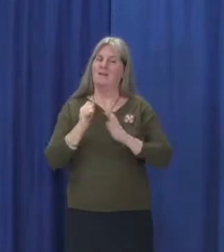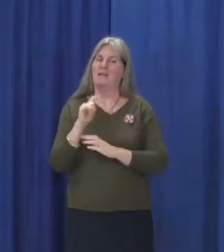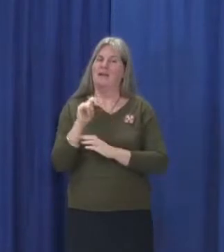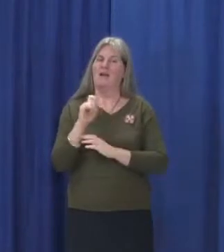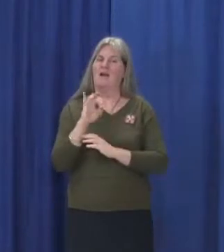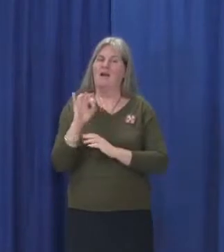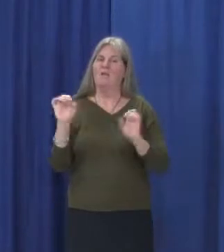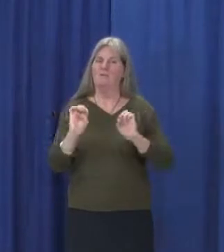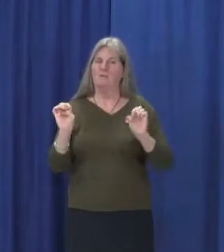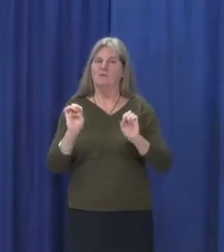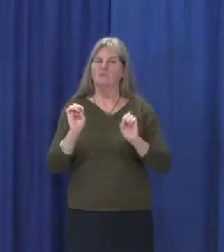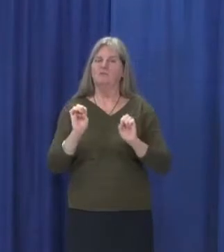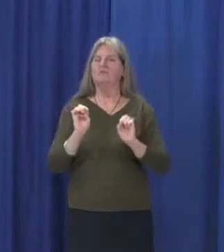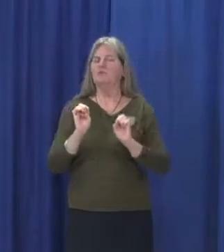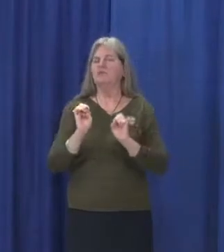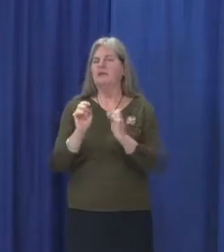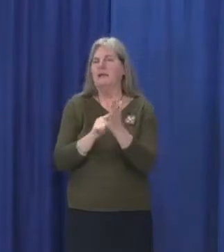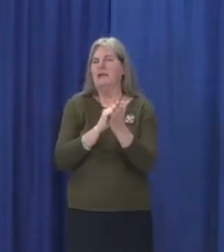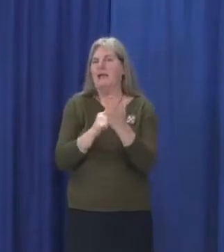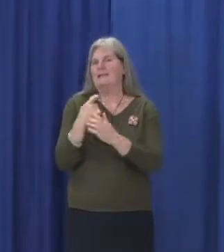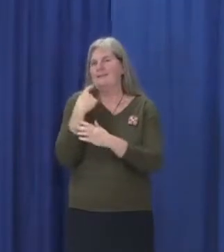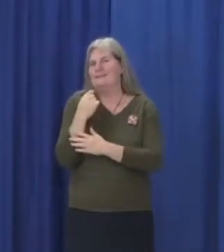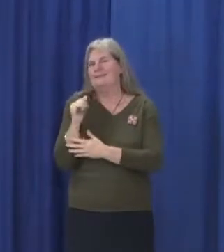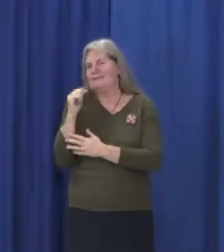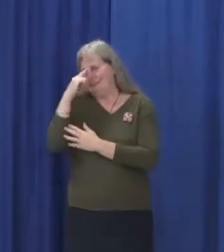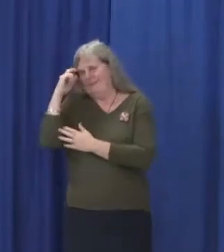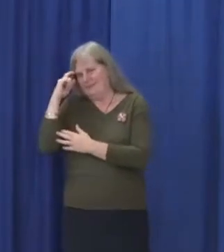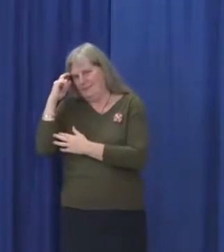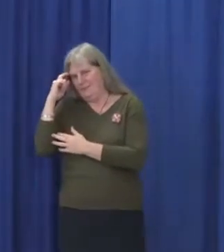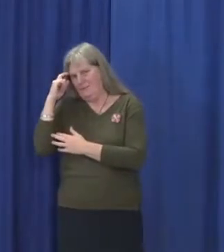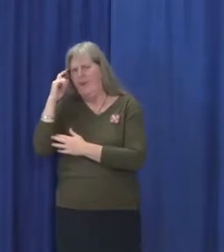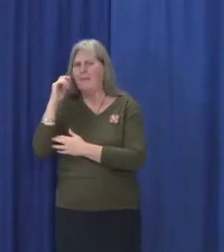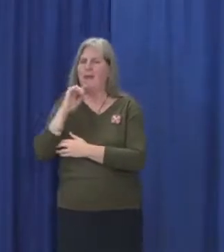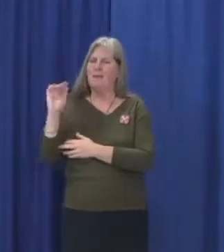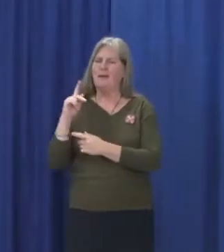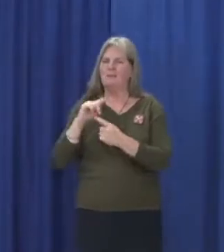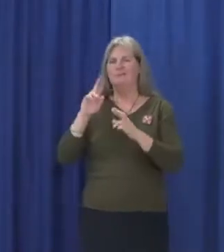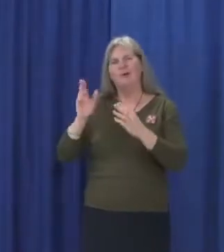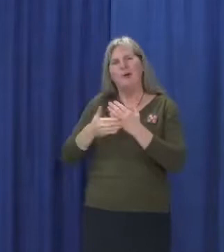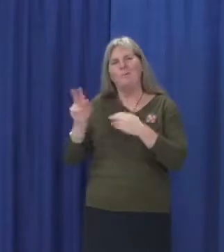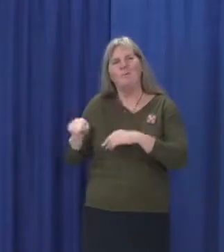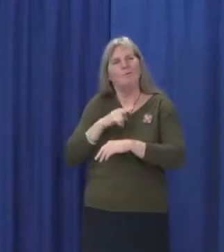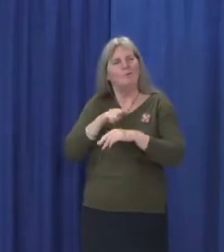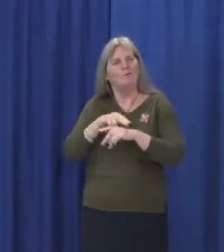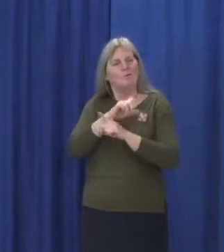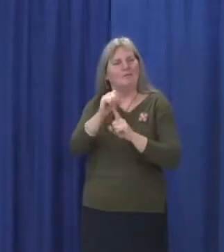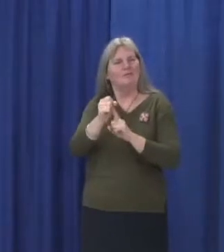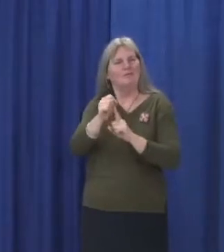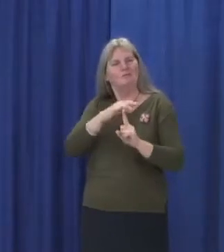emergency this past summer. This allowed us to return to more normal routines as we all